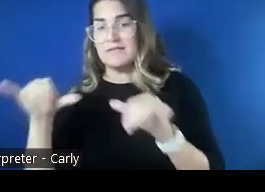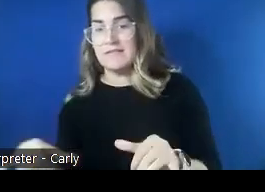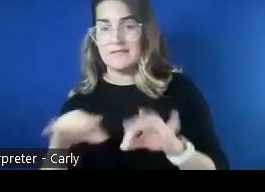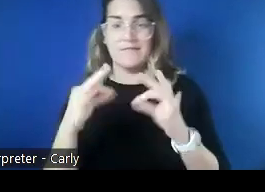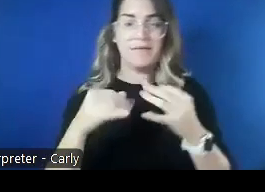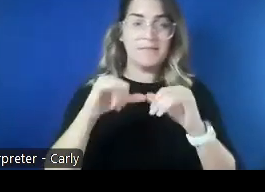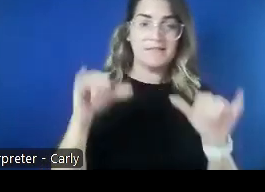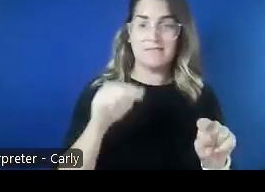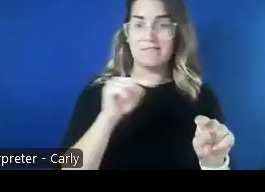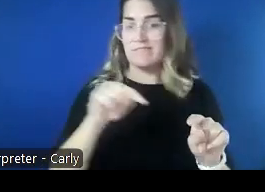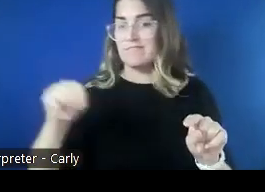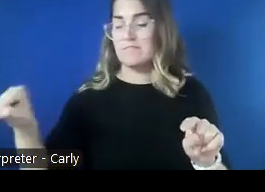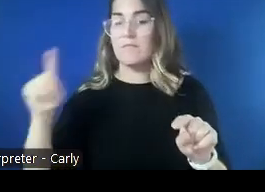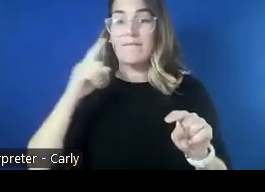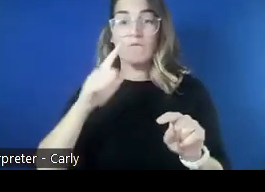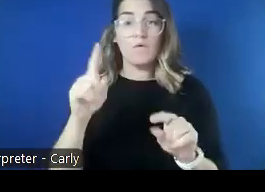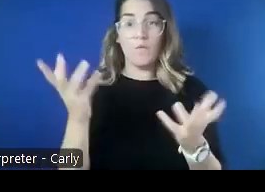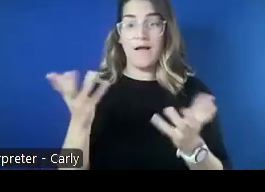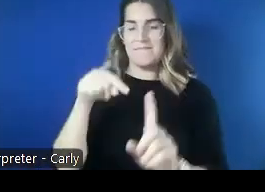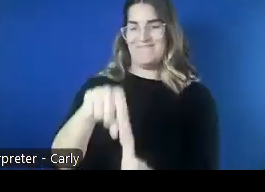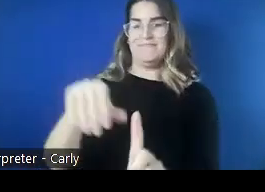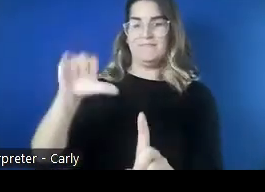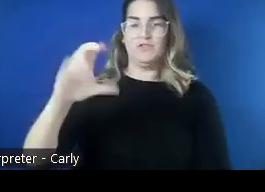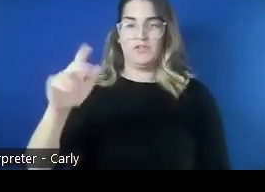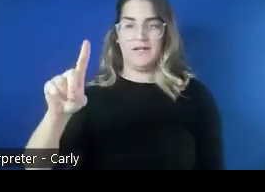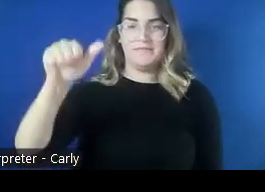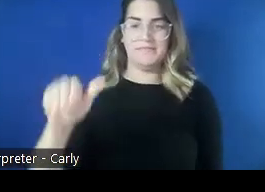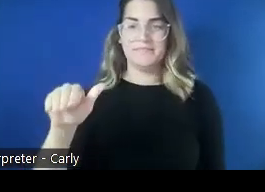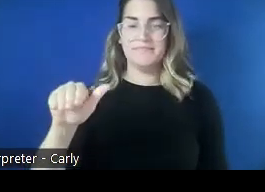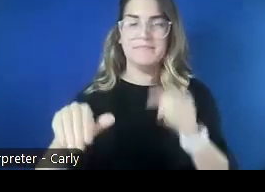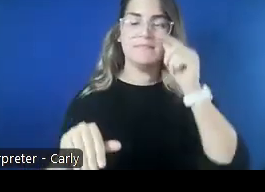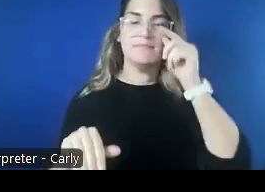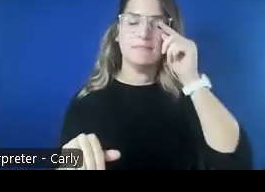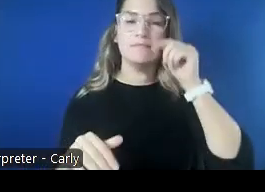child and a systems issue that comes up um often in early care and education settings